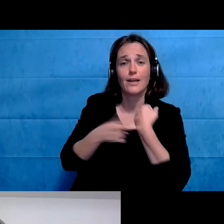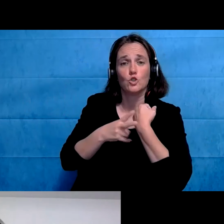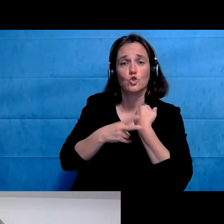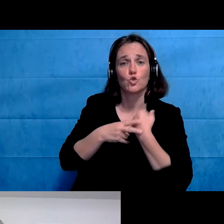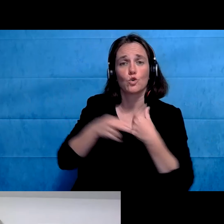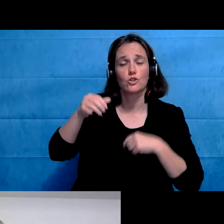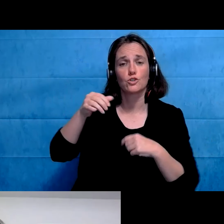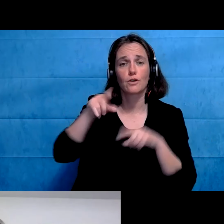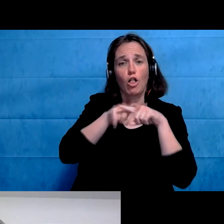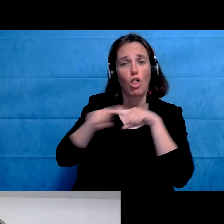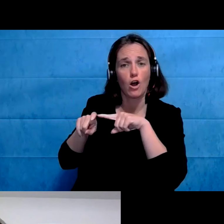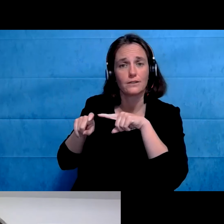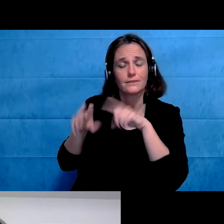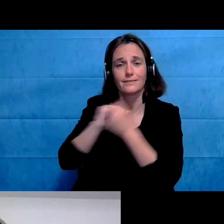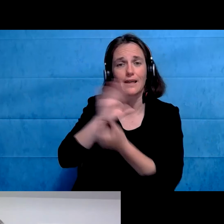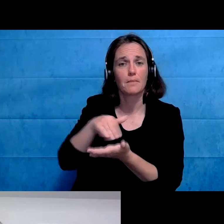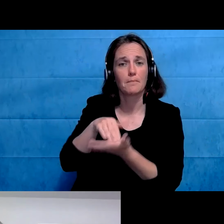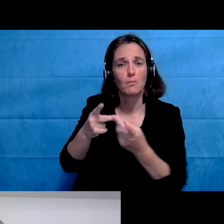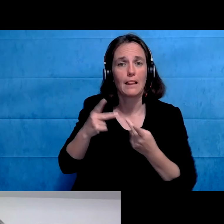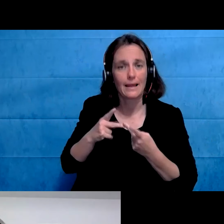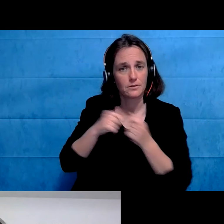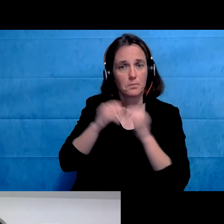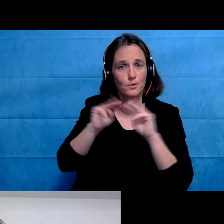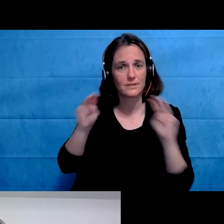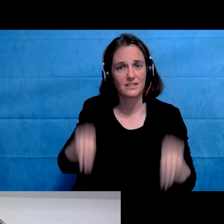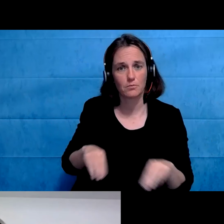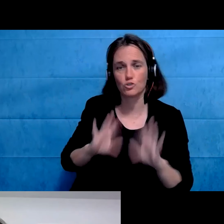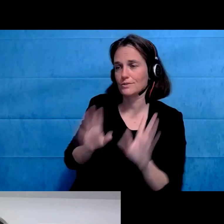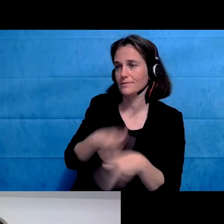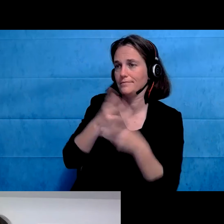or something like that, you can keep one or two in there just in case someone does need it.